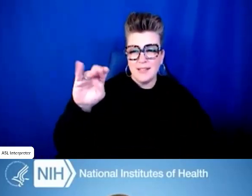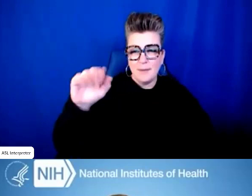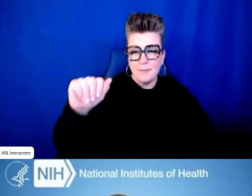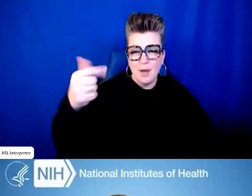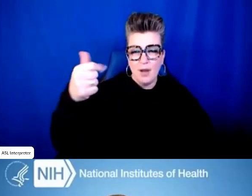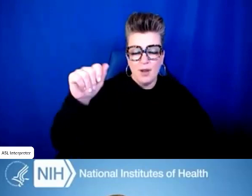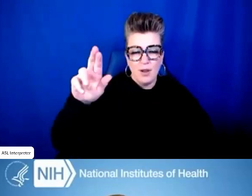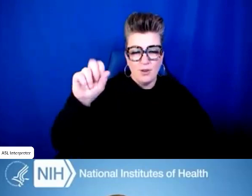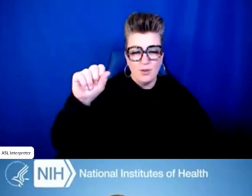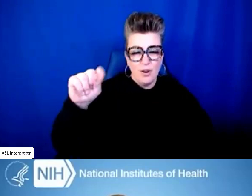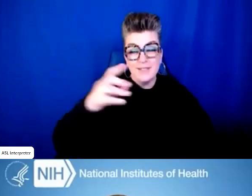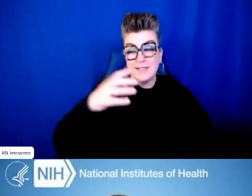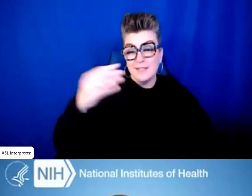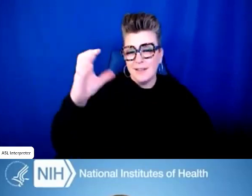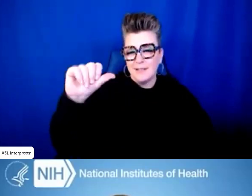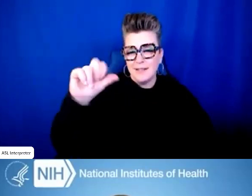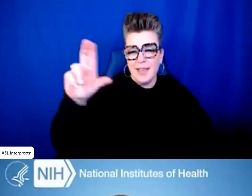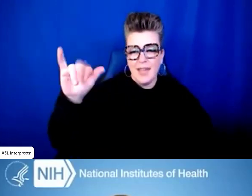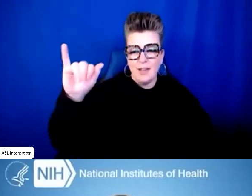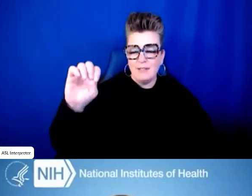to help answer some additional questions.